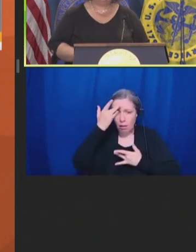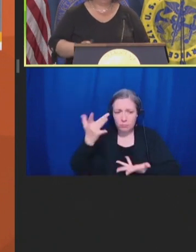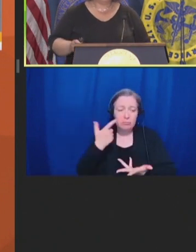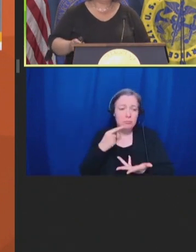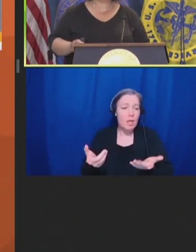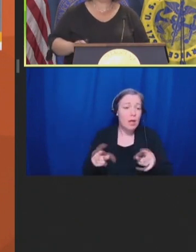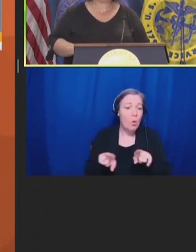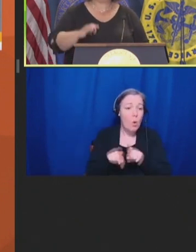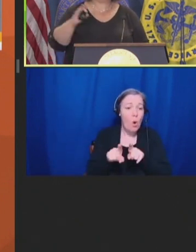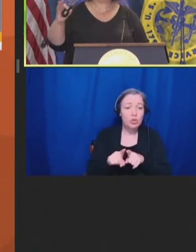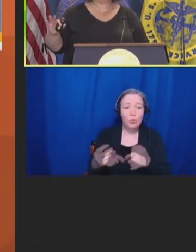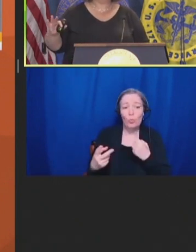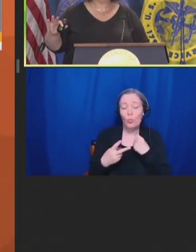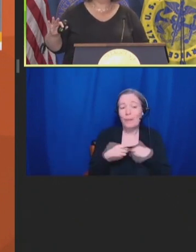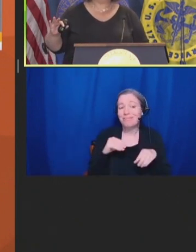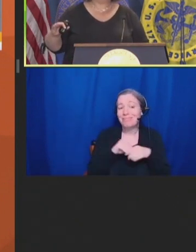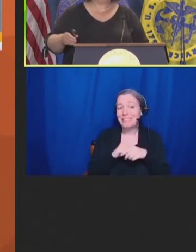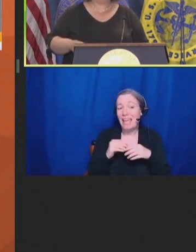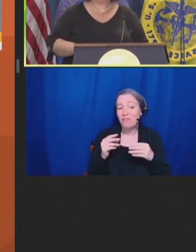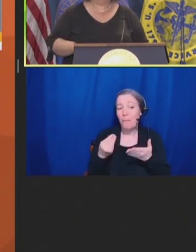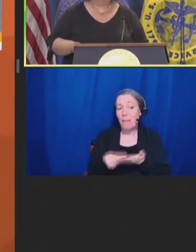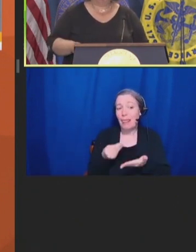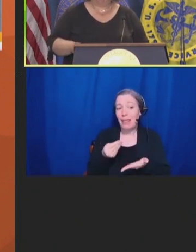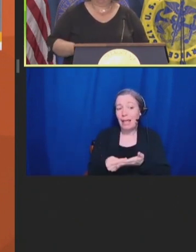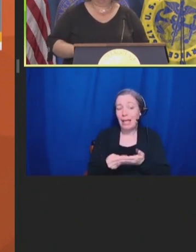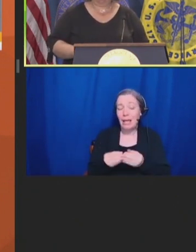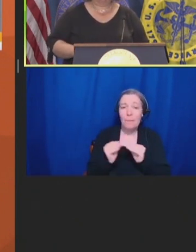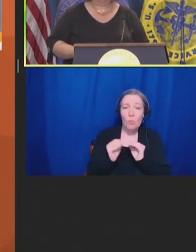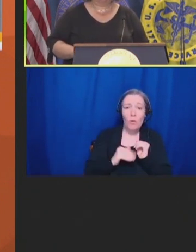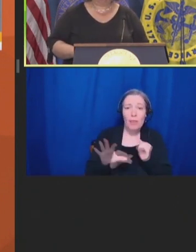huge effort. So, if we move forward, do want to keep that in mind as we're looking.